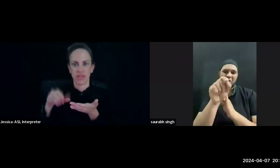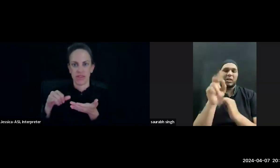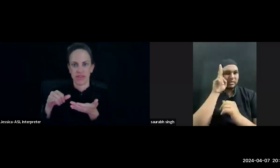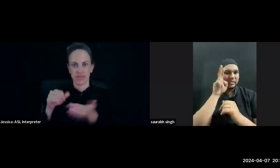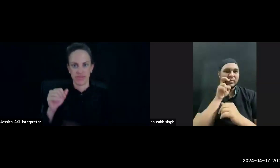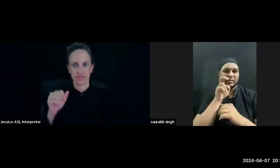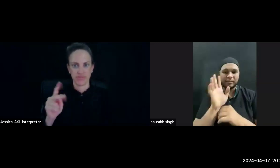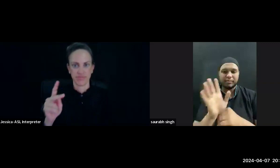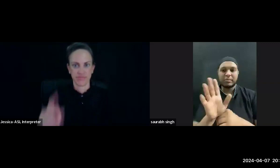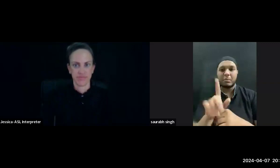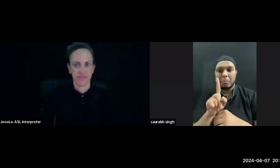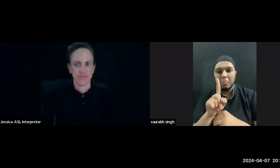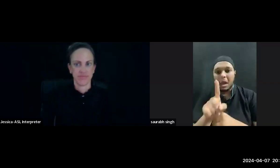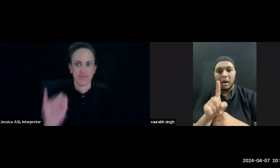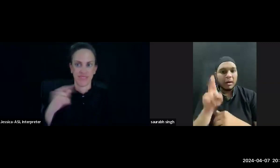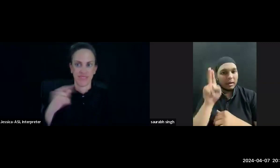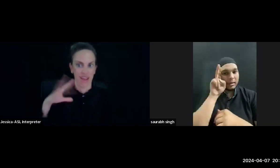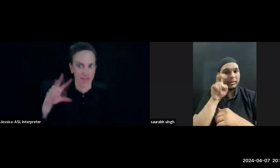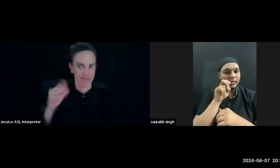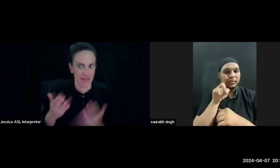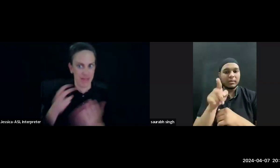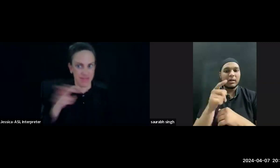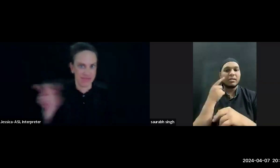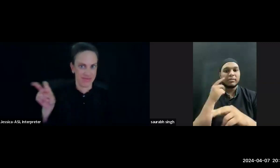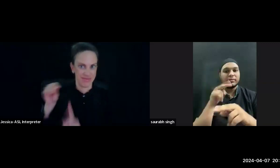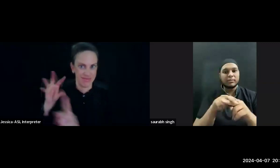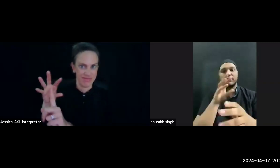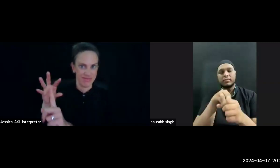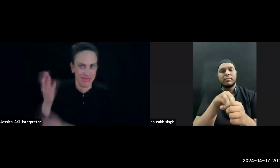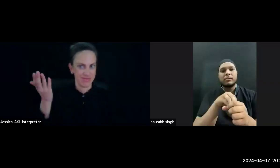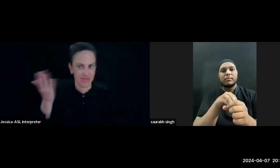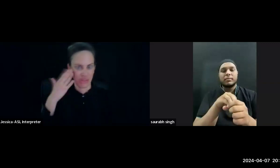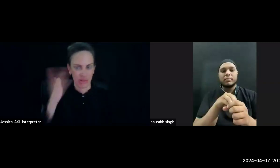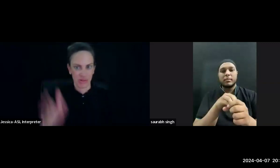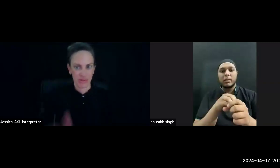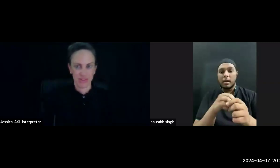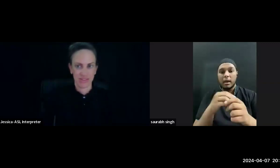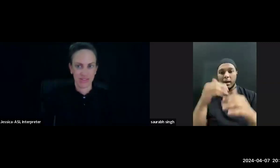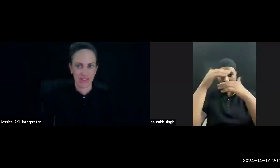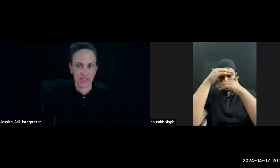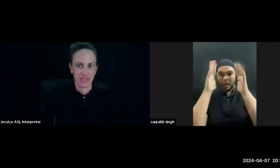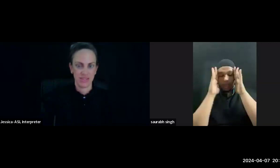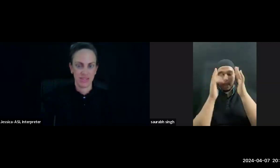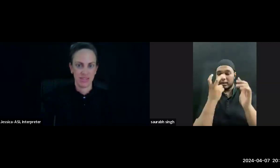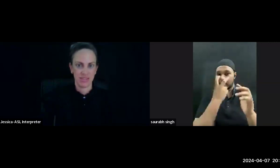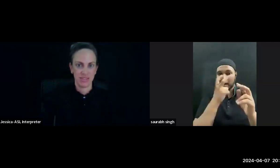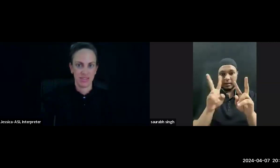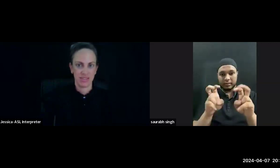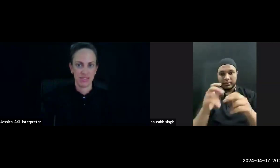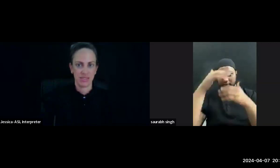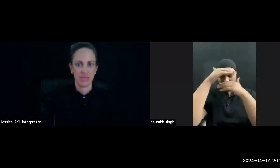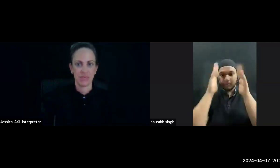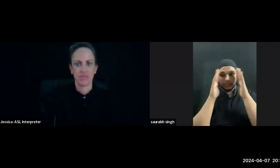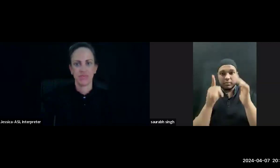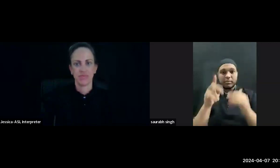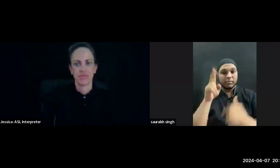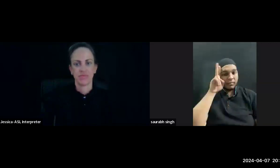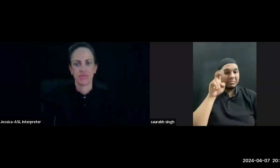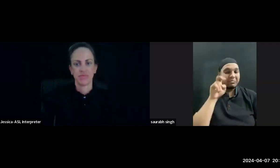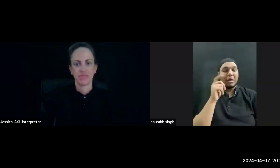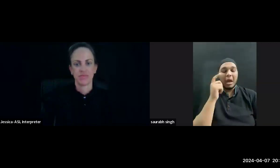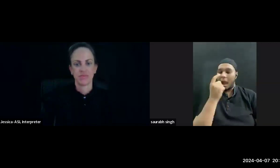but Usher syndrome if you take in terms of visual conditions Usher syndrome is quite a big group